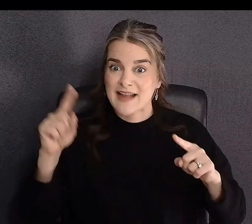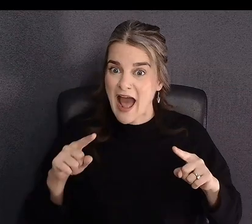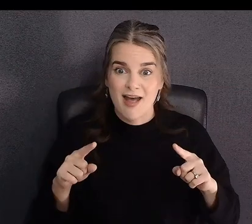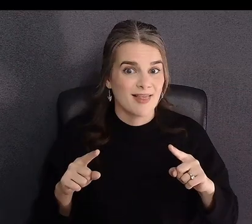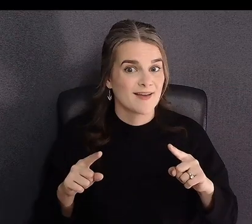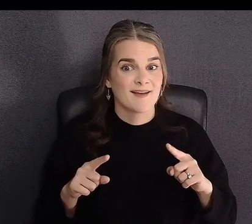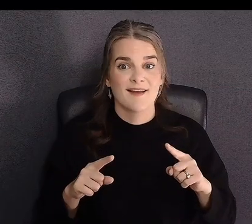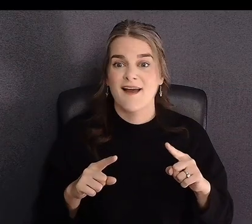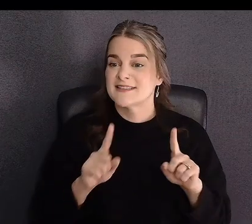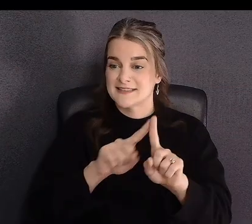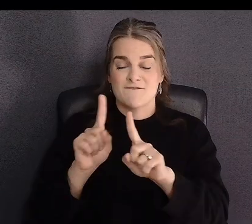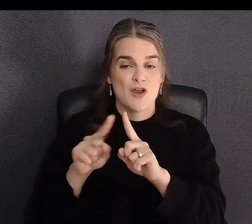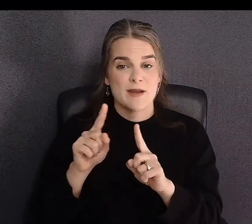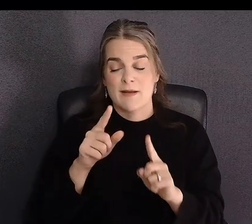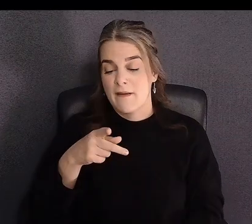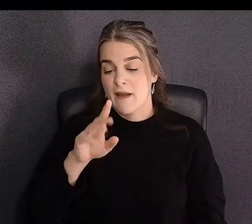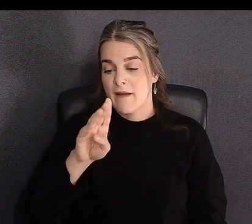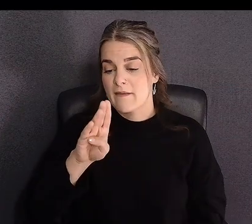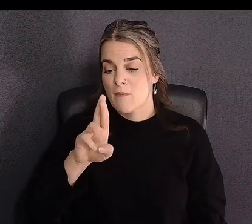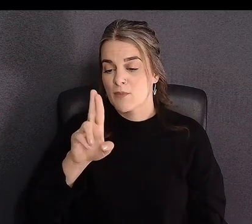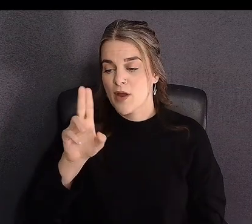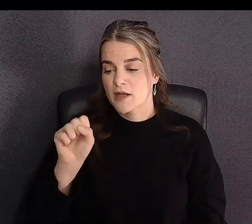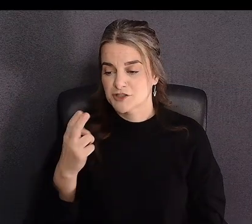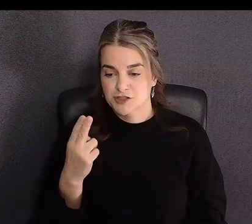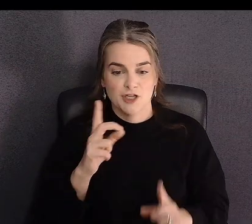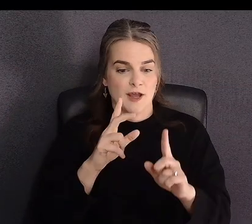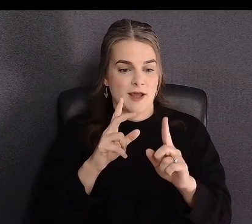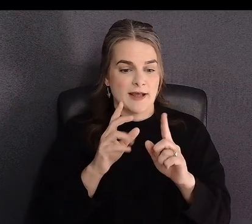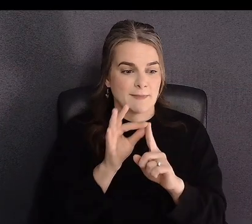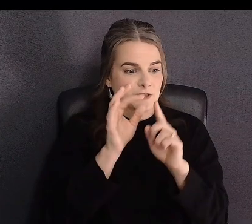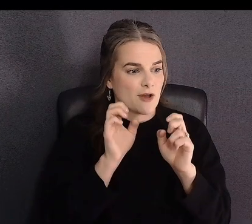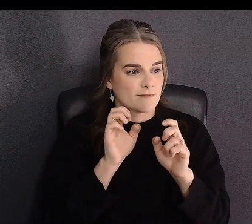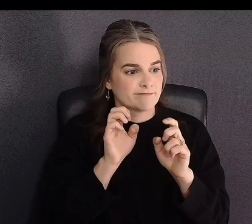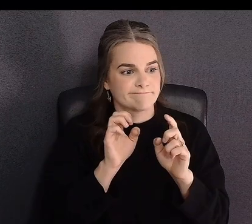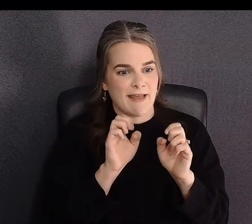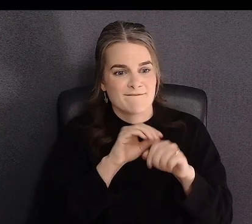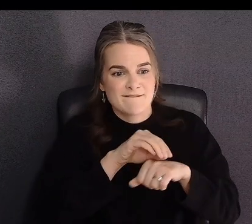layering, special effects that can mimic other forms of art.